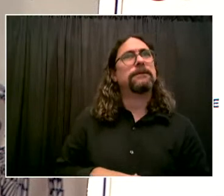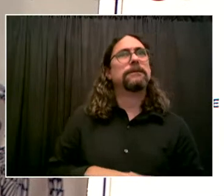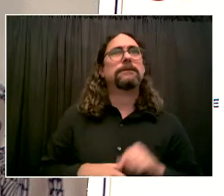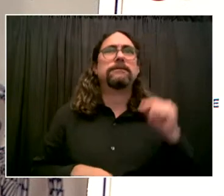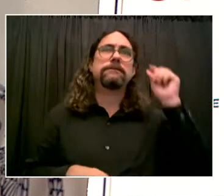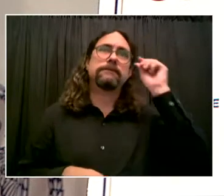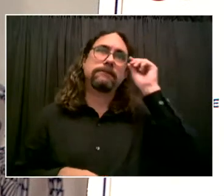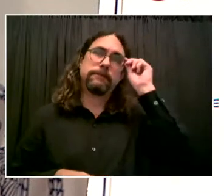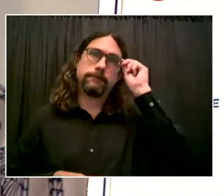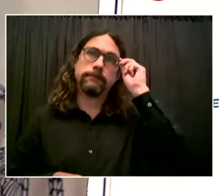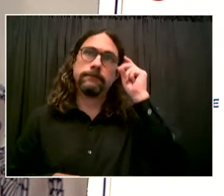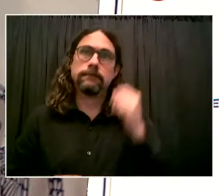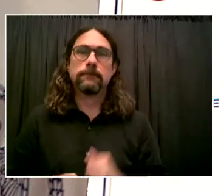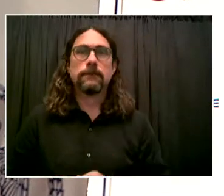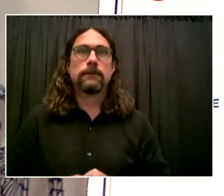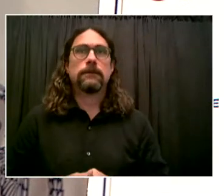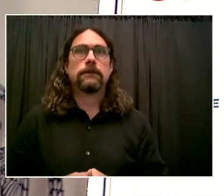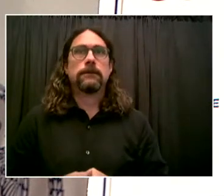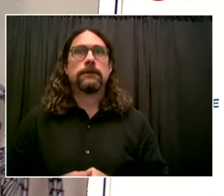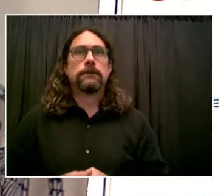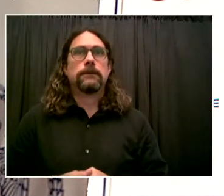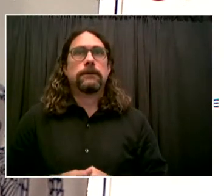OIGNG TO LOOK AT